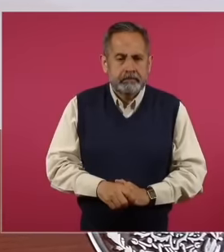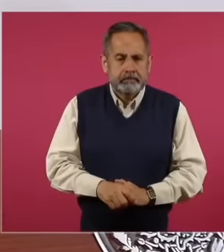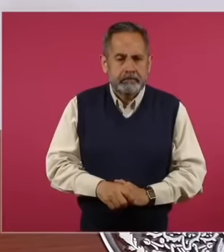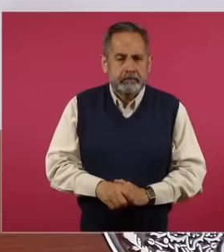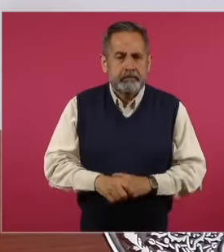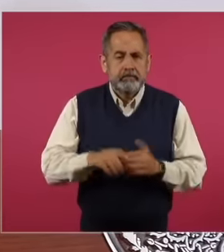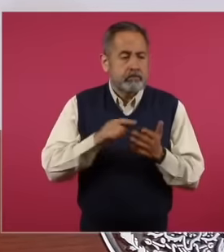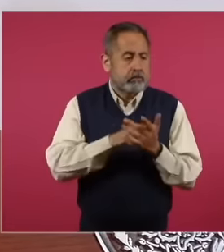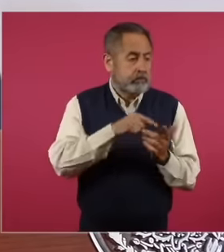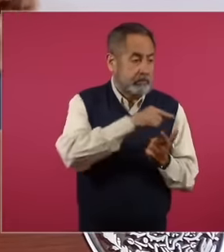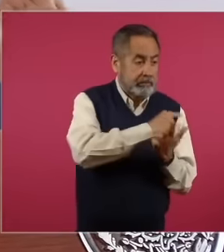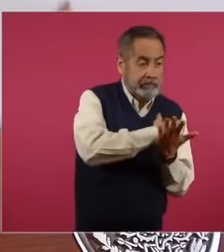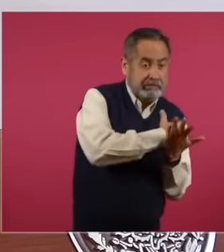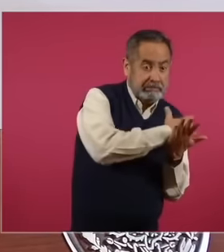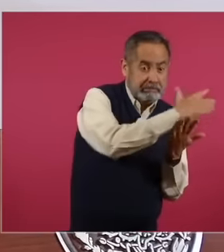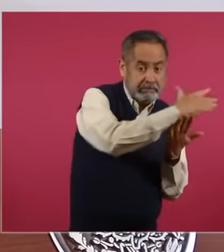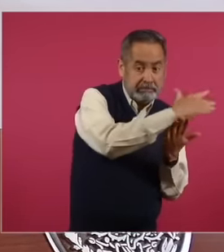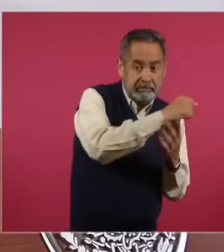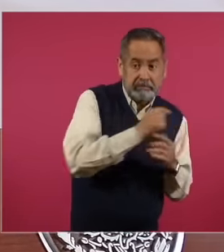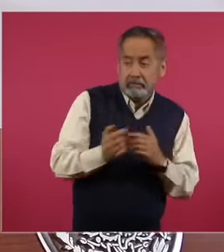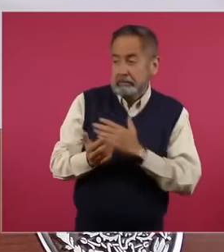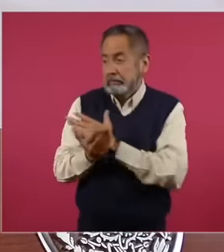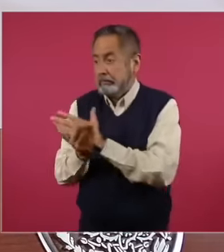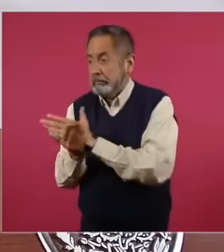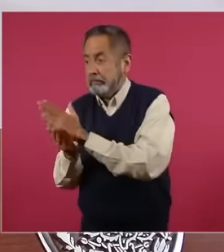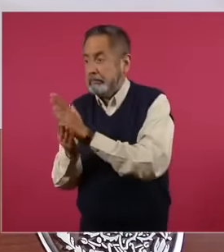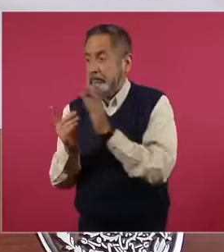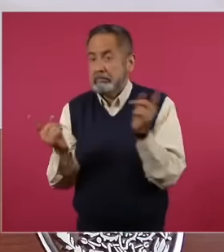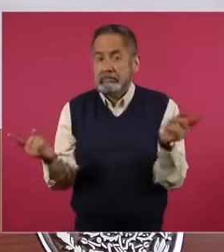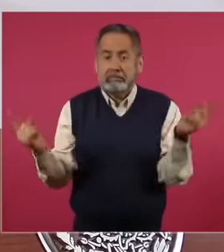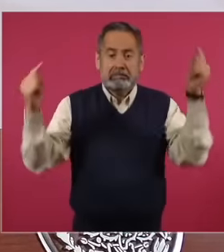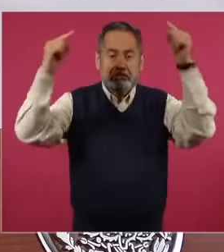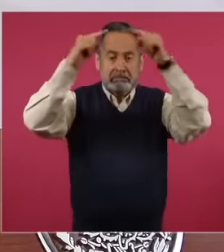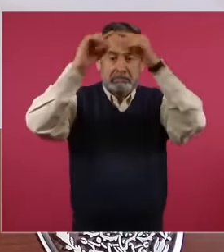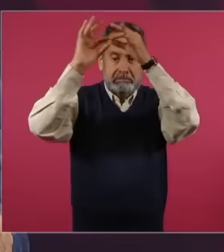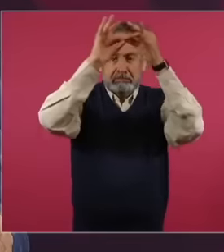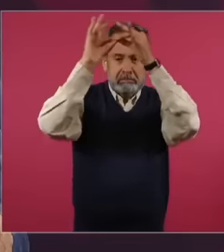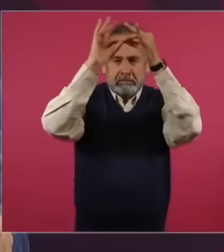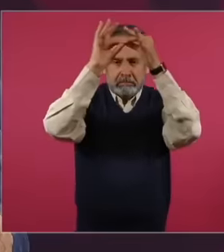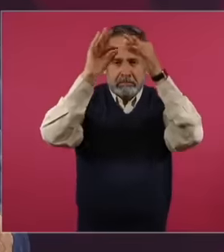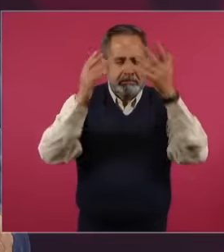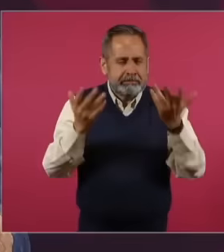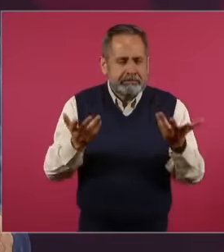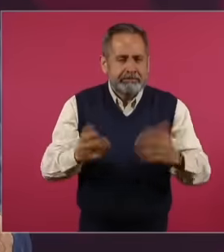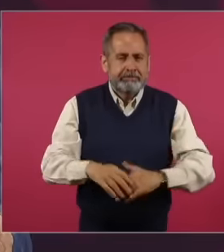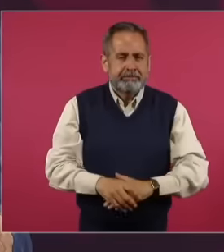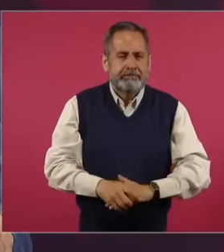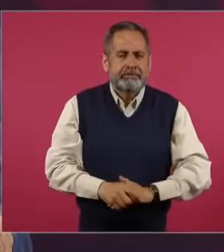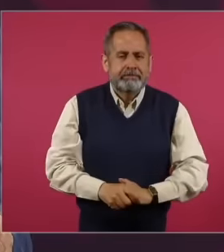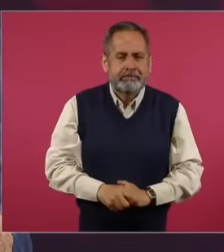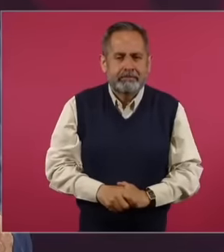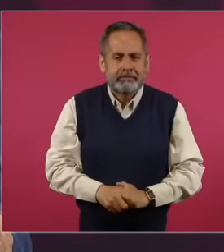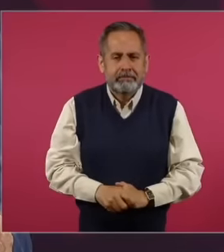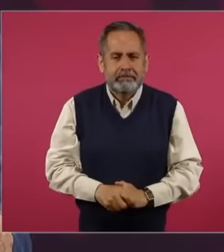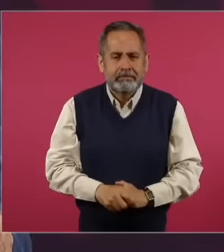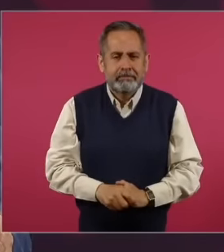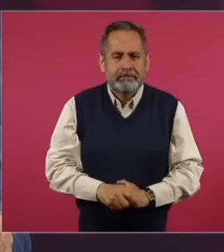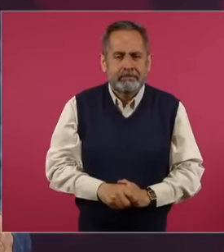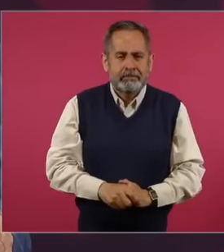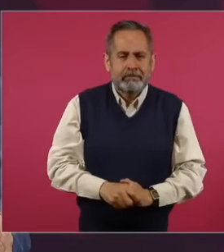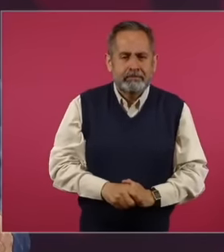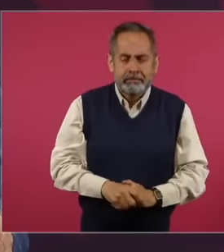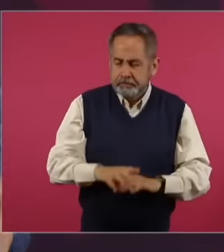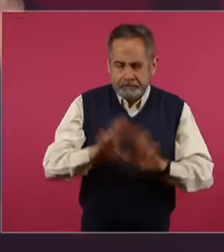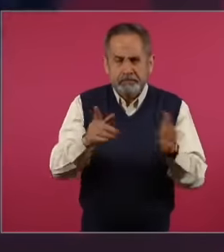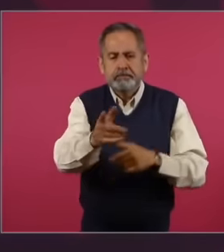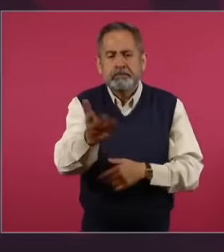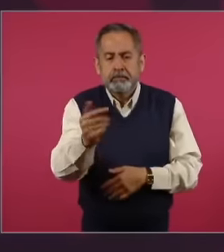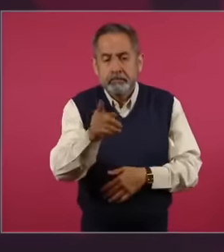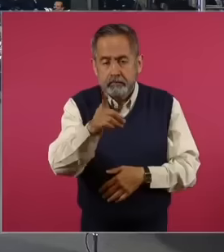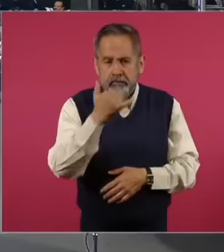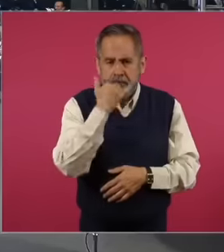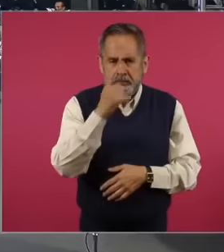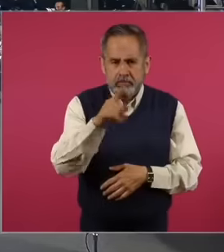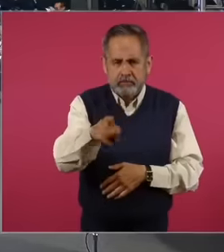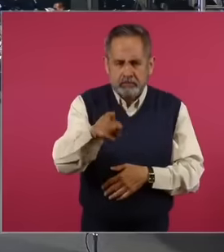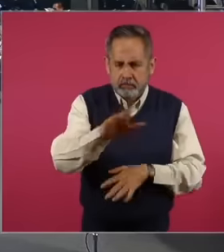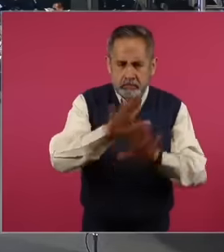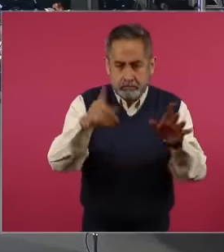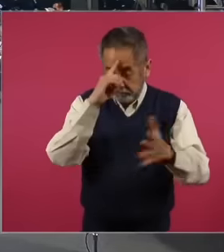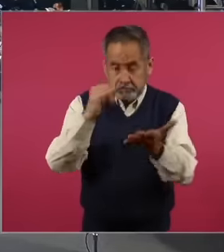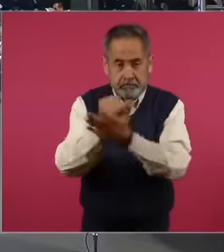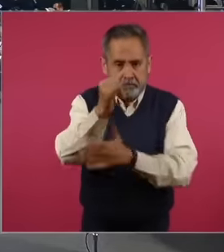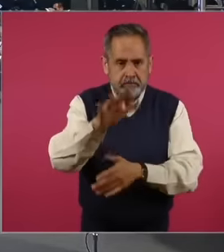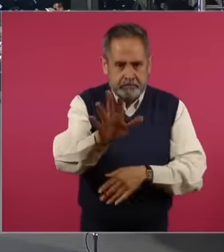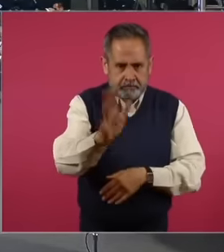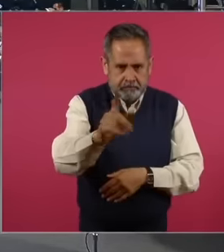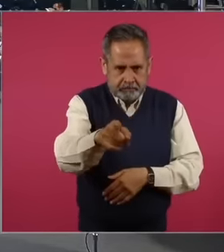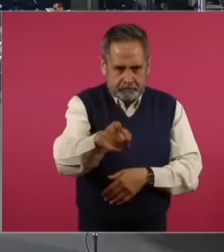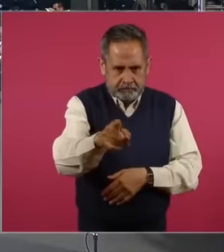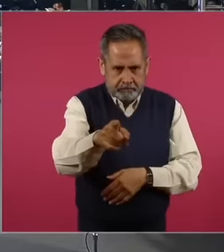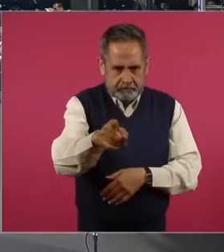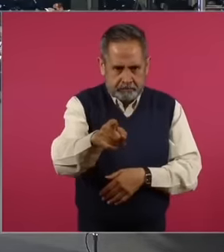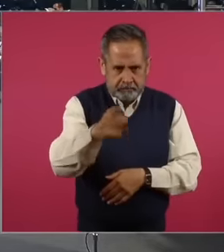touch. Well, go ahead. Oh, I also made a decision, eh. You guys